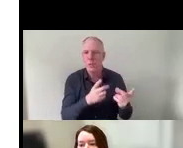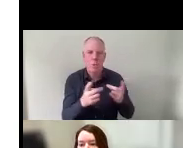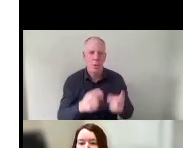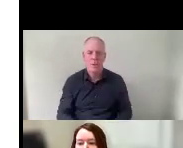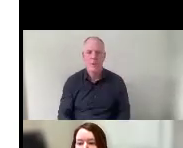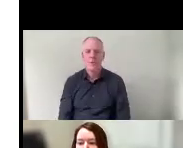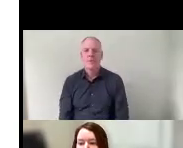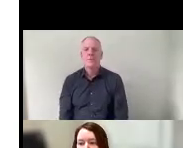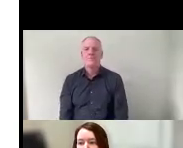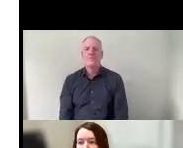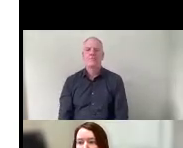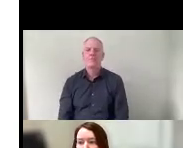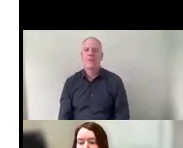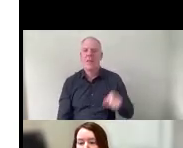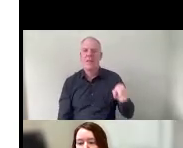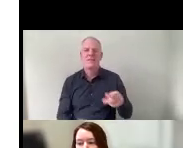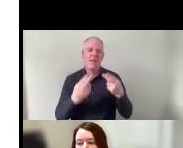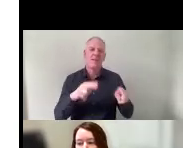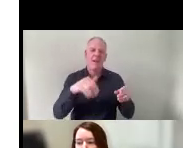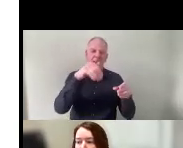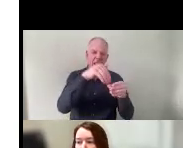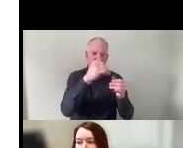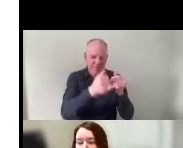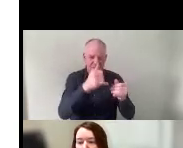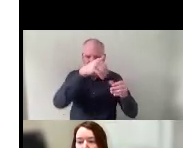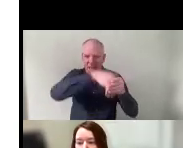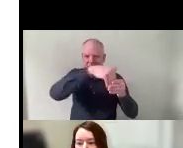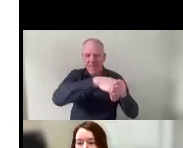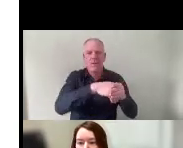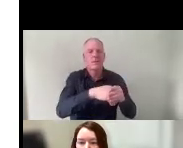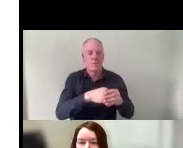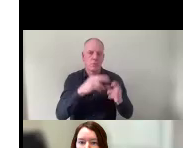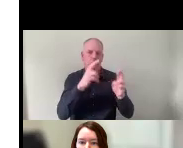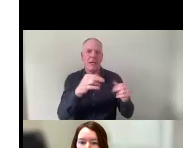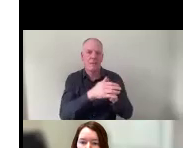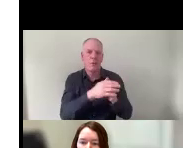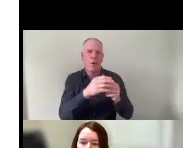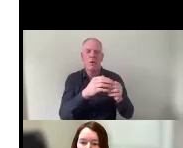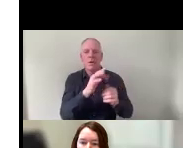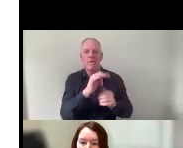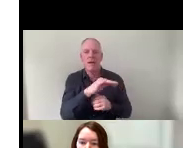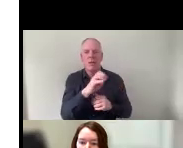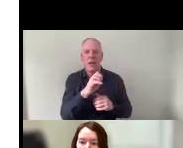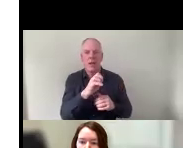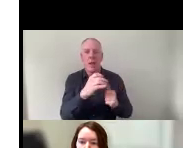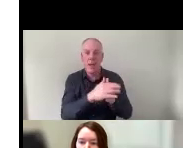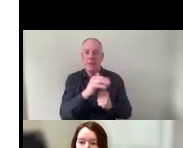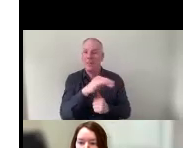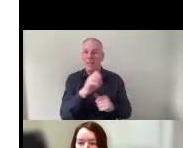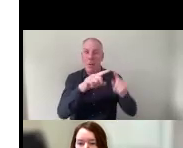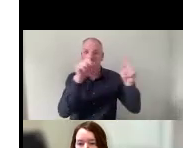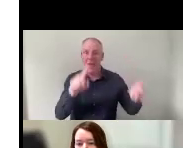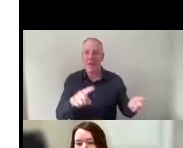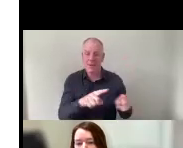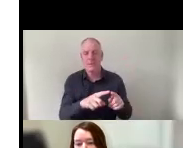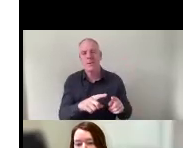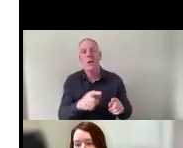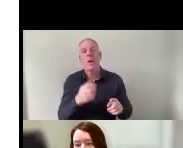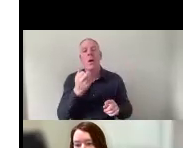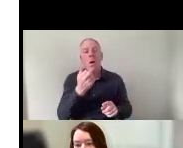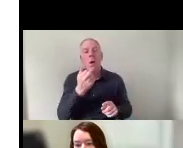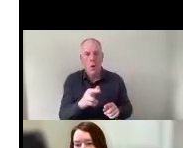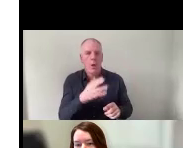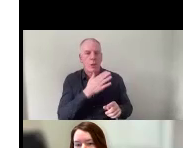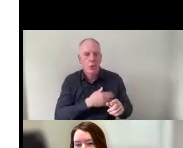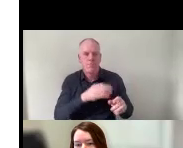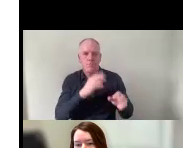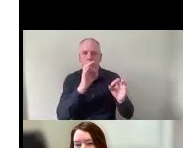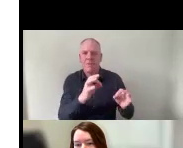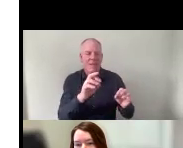These kind of techniques are ideal for fragile artworks like the Mazzolino panel and very precious ones, or they're just ideal when it's not possible for us to take a